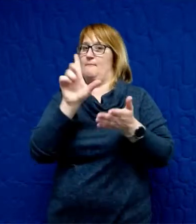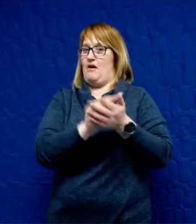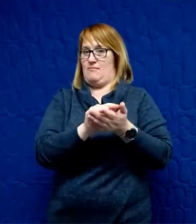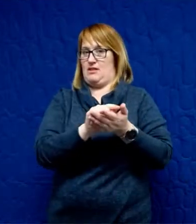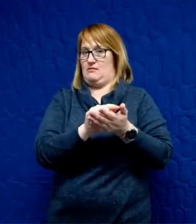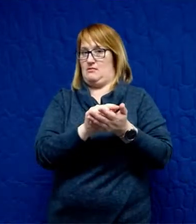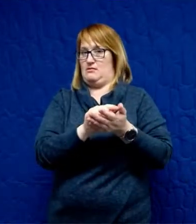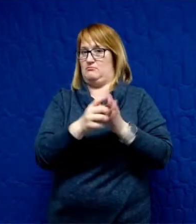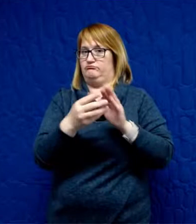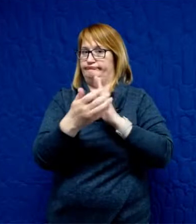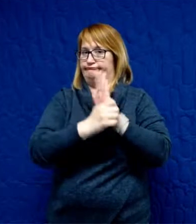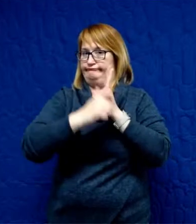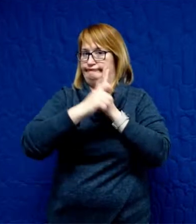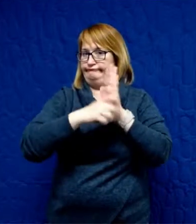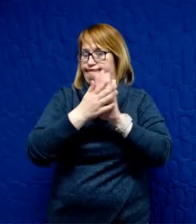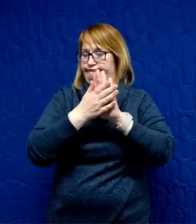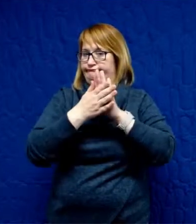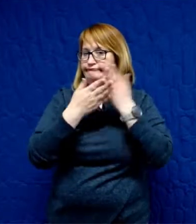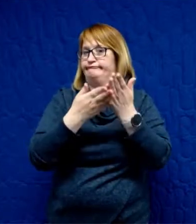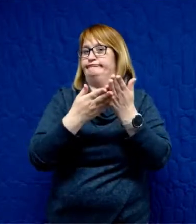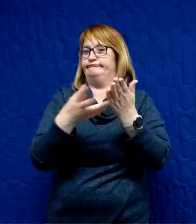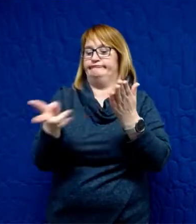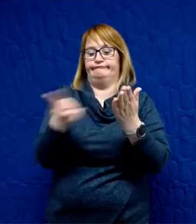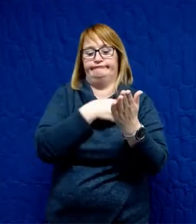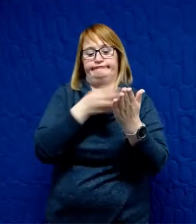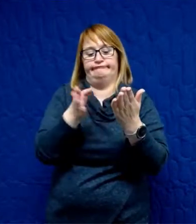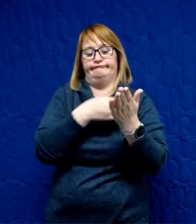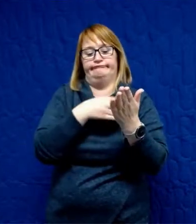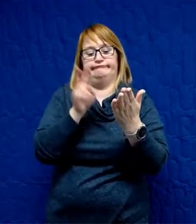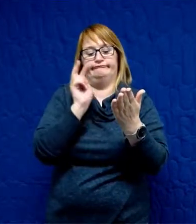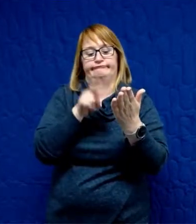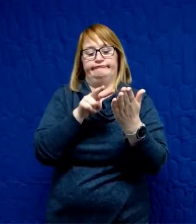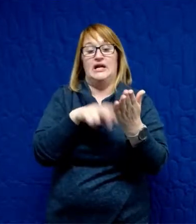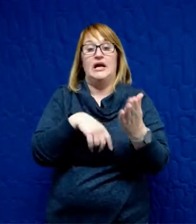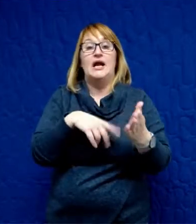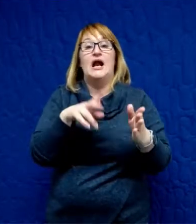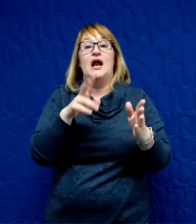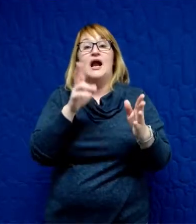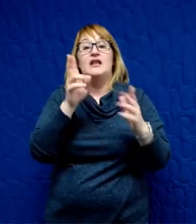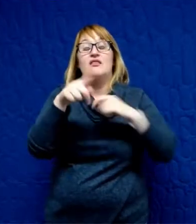they basically get two bits of information. They get your title for your